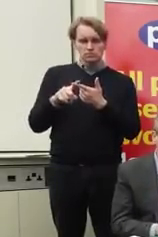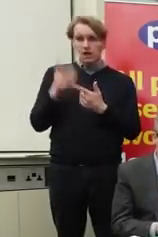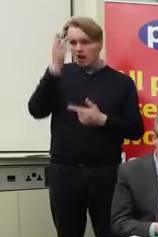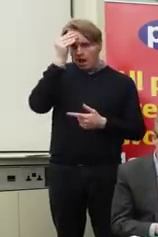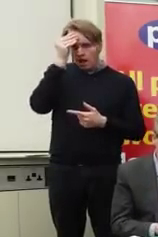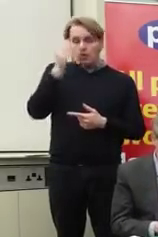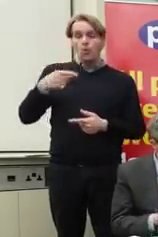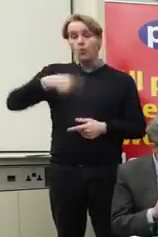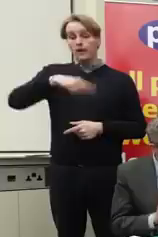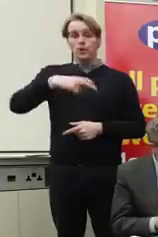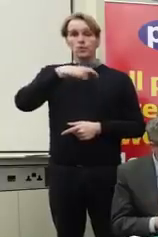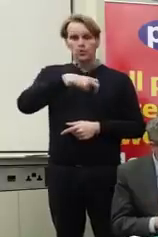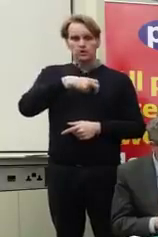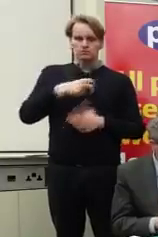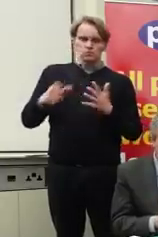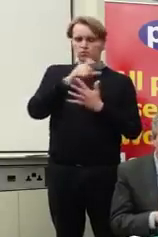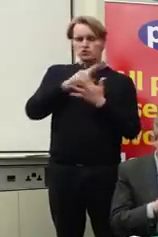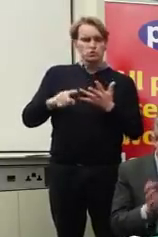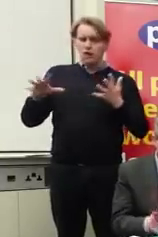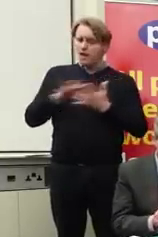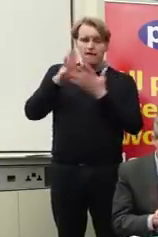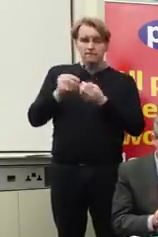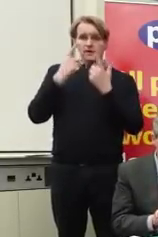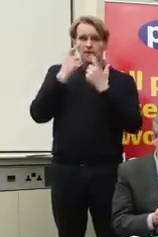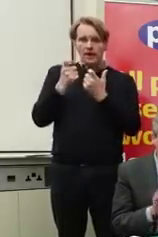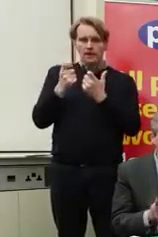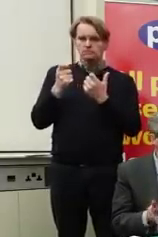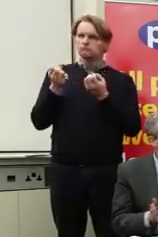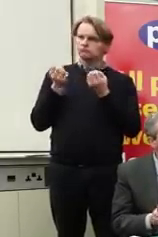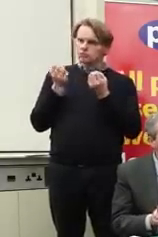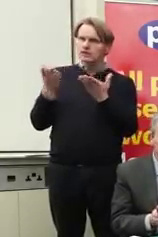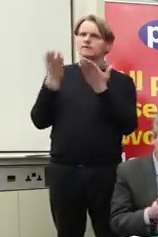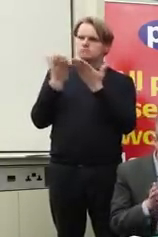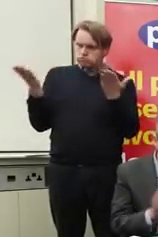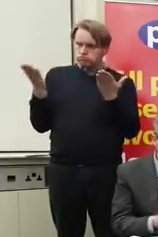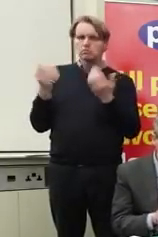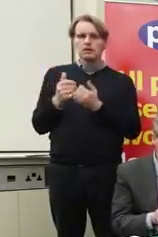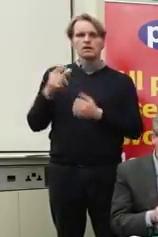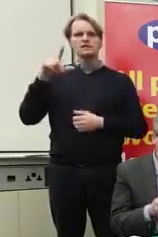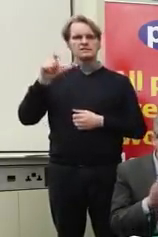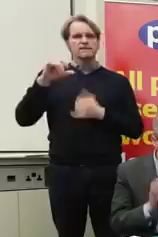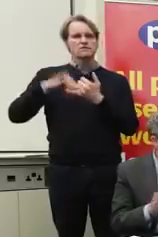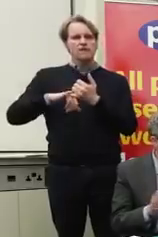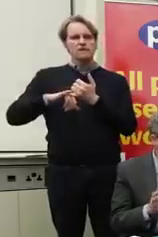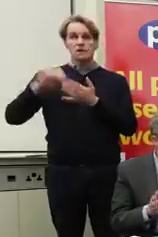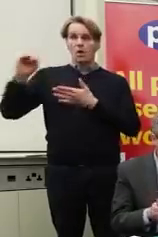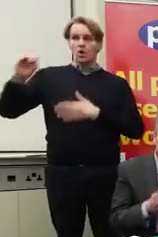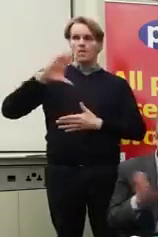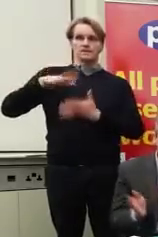determined to do whatever we can to right some of these injustices. The compensation scheme shows we can win even when lots of people say winning is